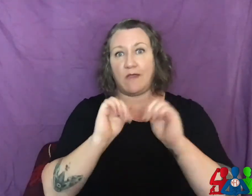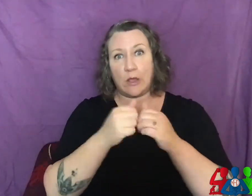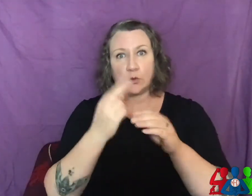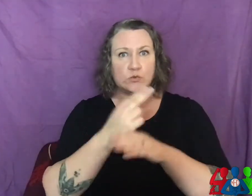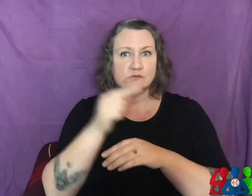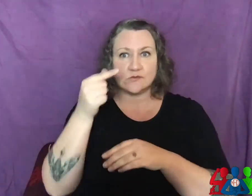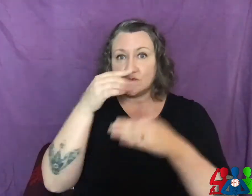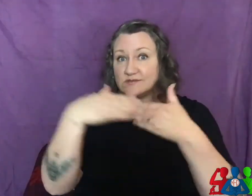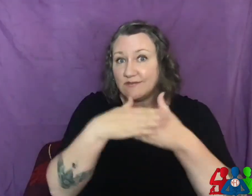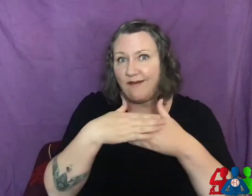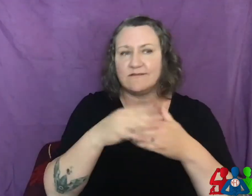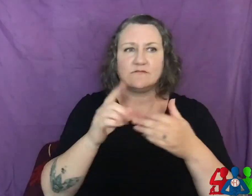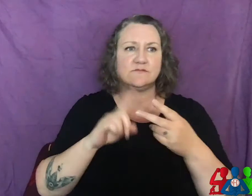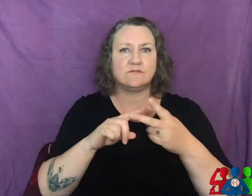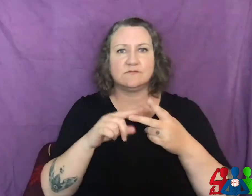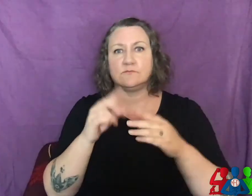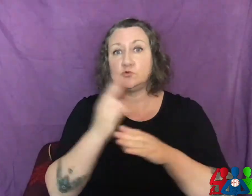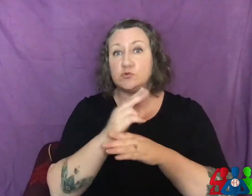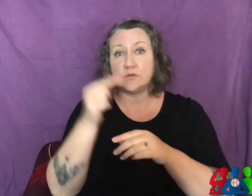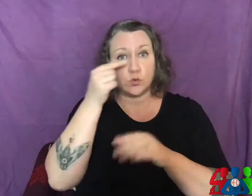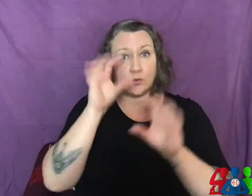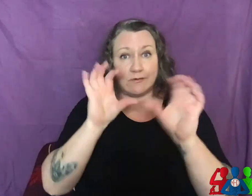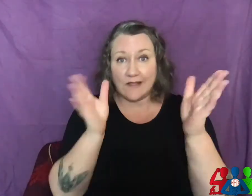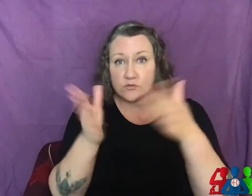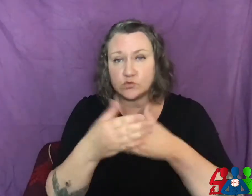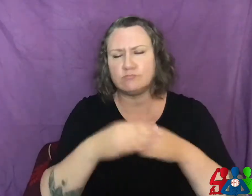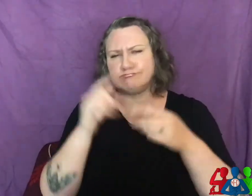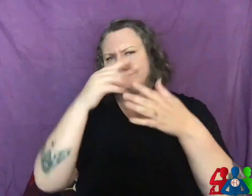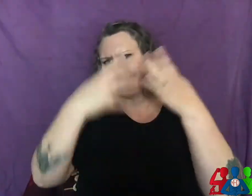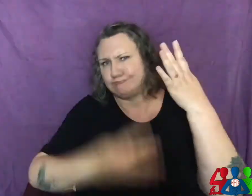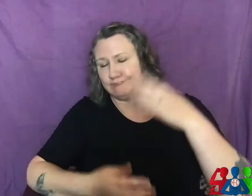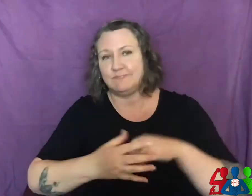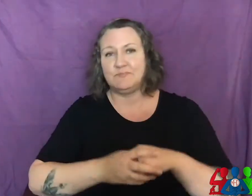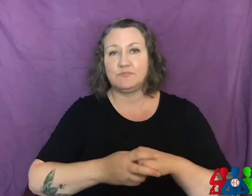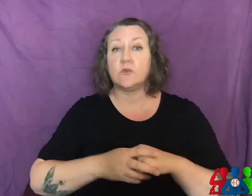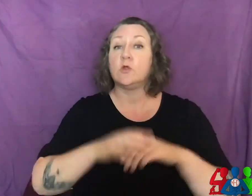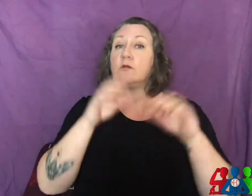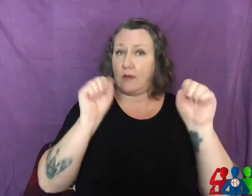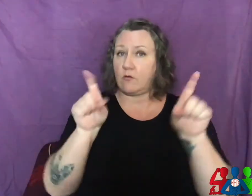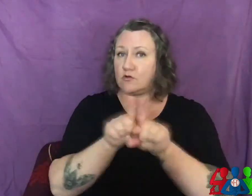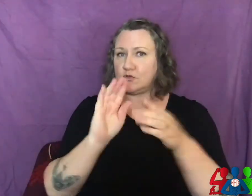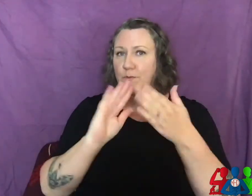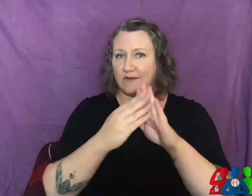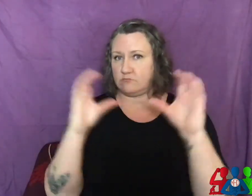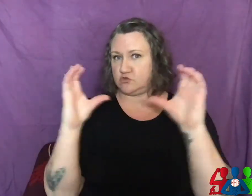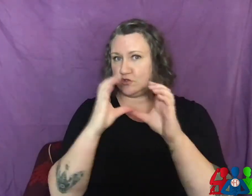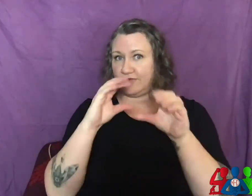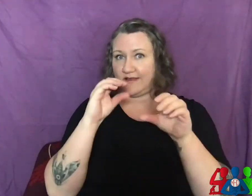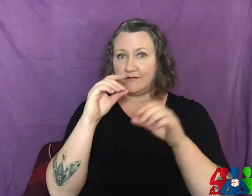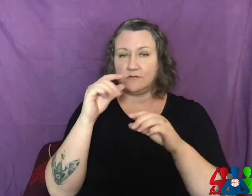included in the Google ecosystem; for example, Google Slides, Google Classroom, and so